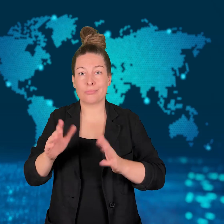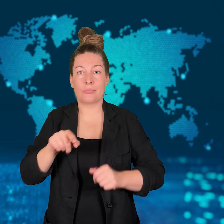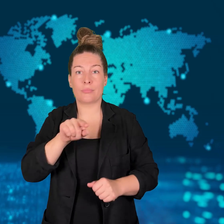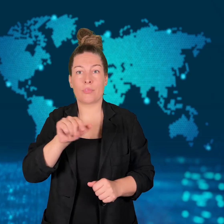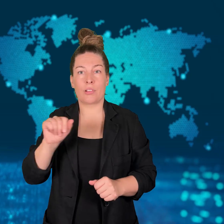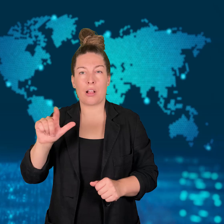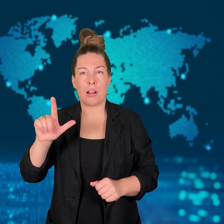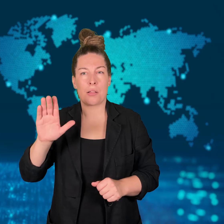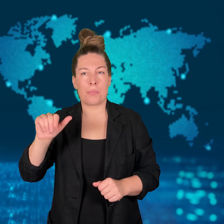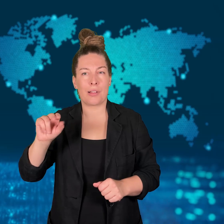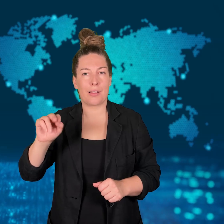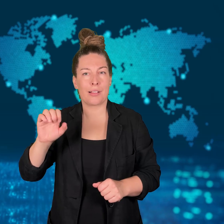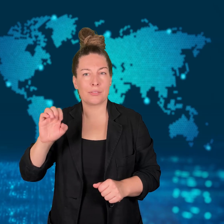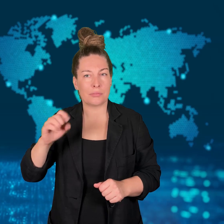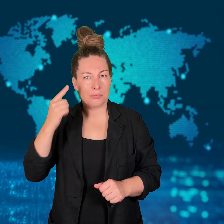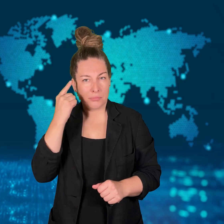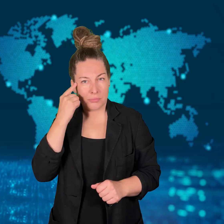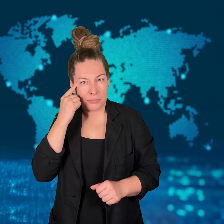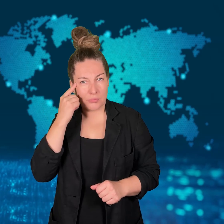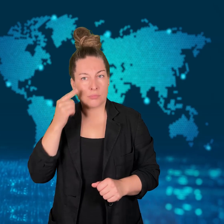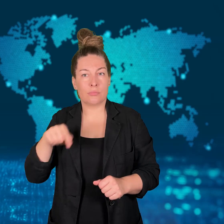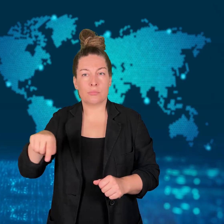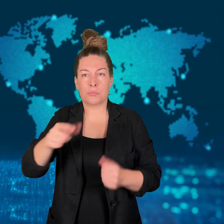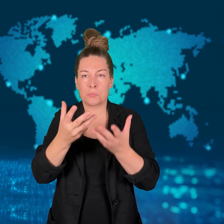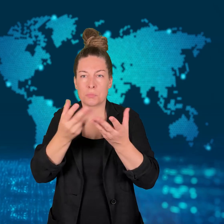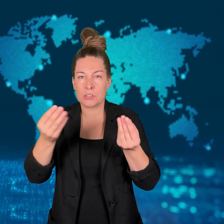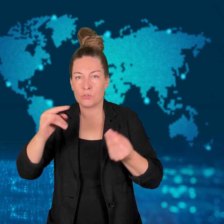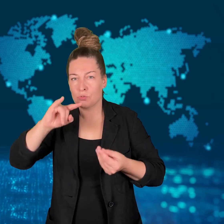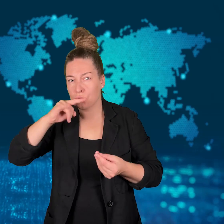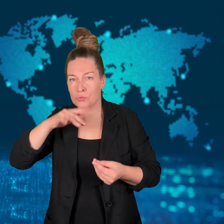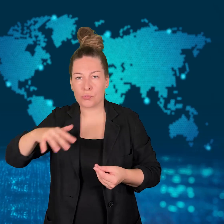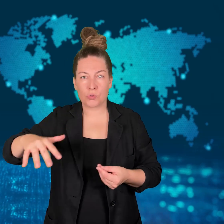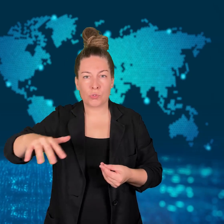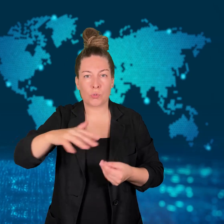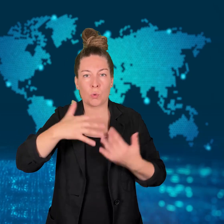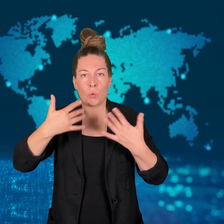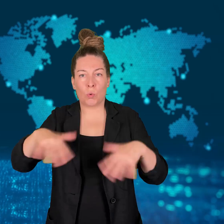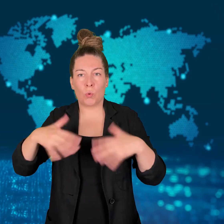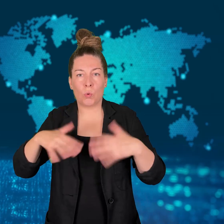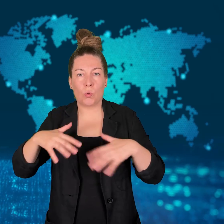social media and the ban would encourage students to get